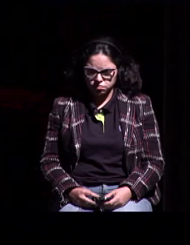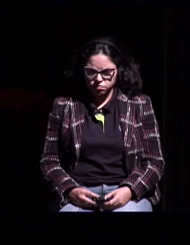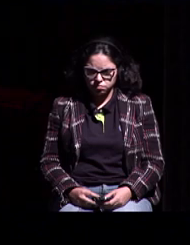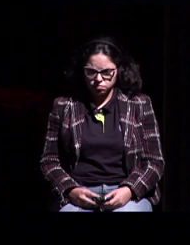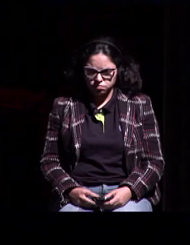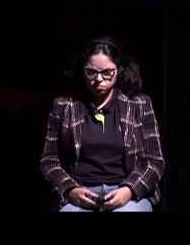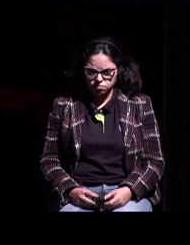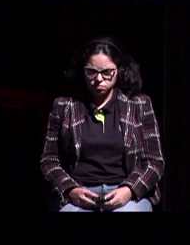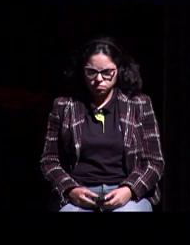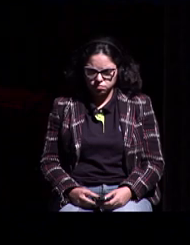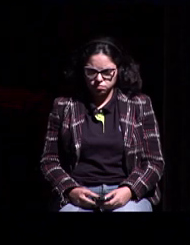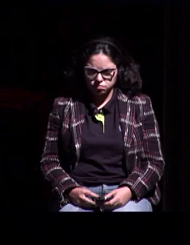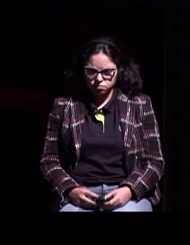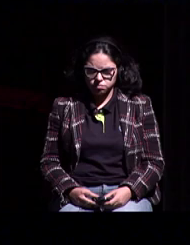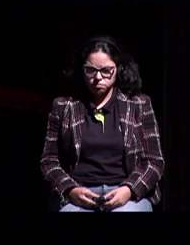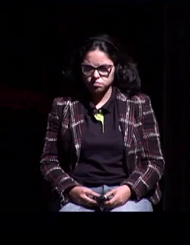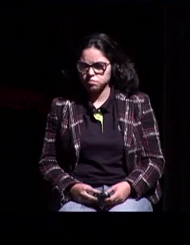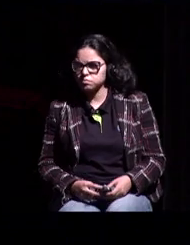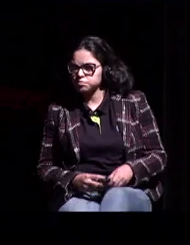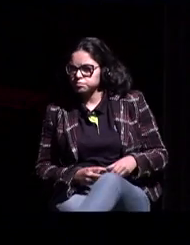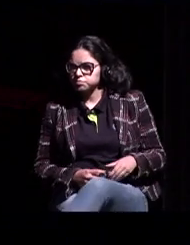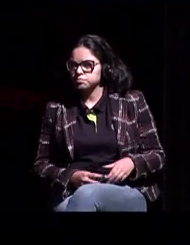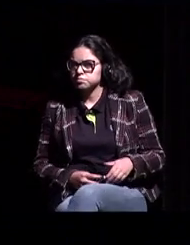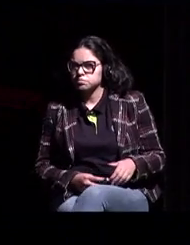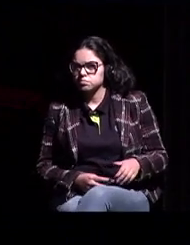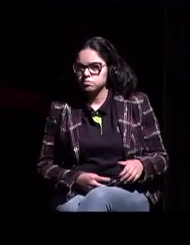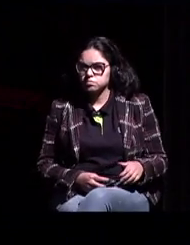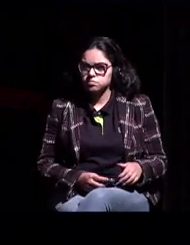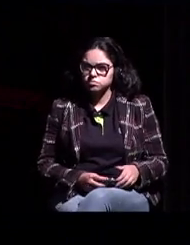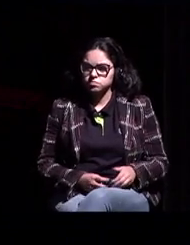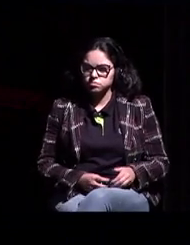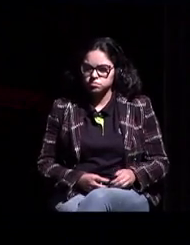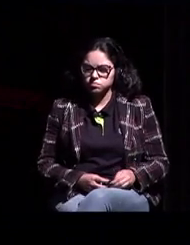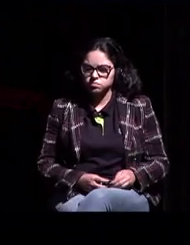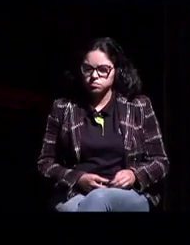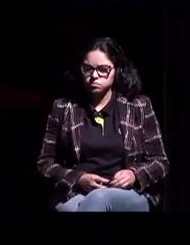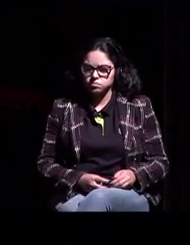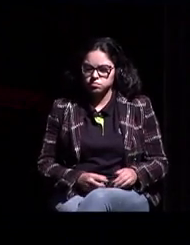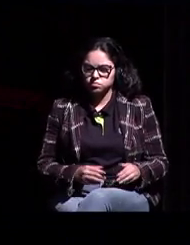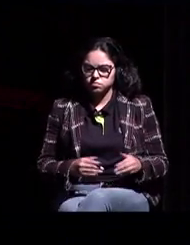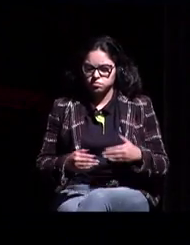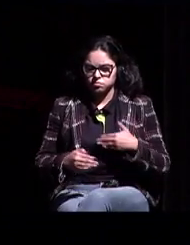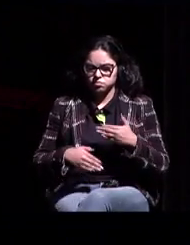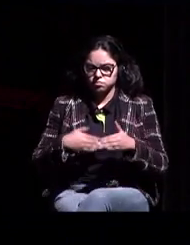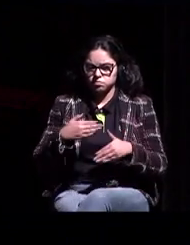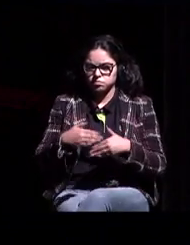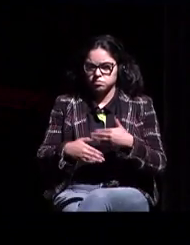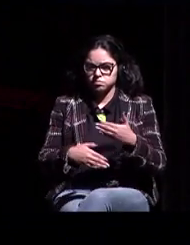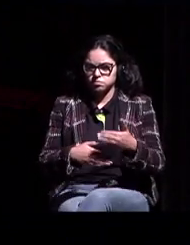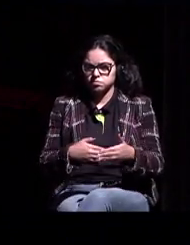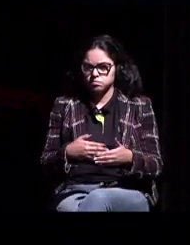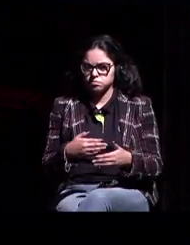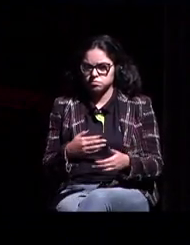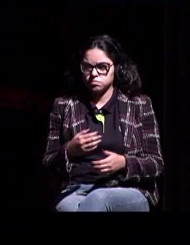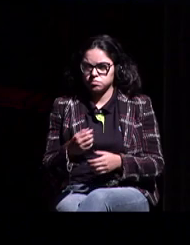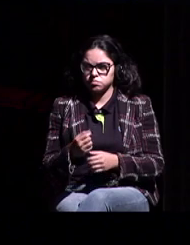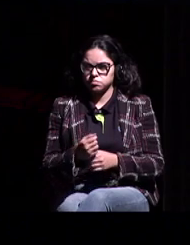On listening to her today we see that process connected to the labor reform that brings intense precariousness.